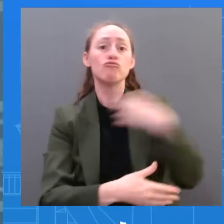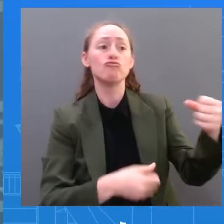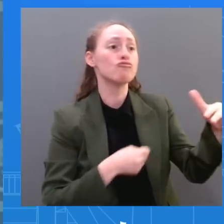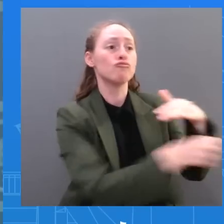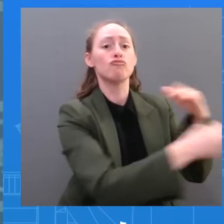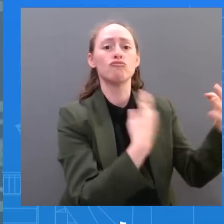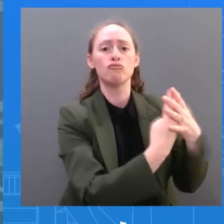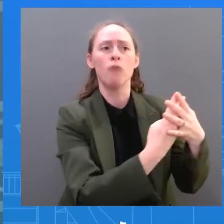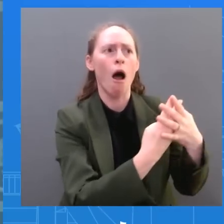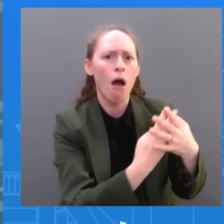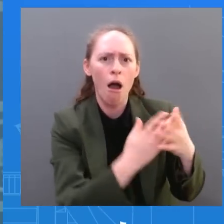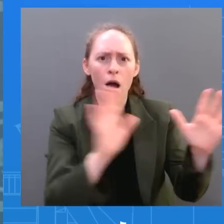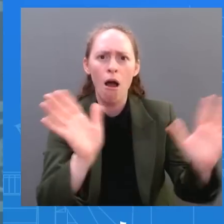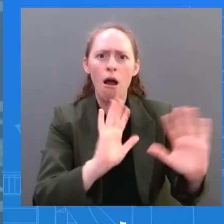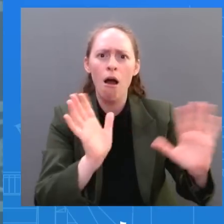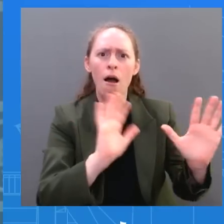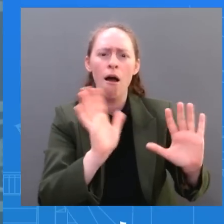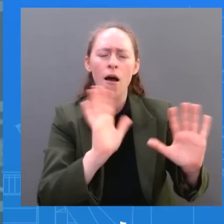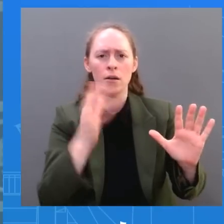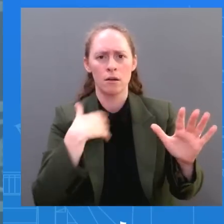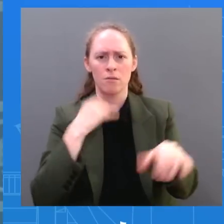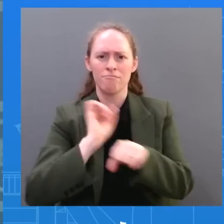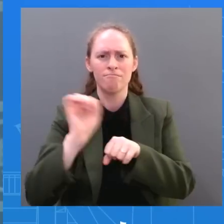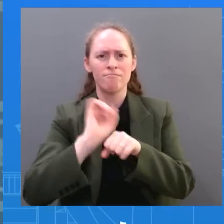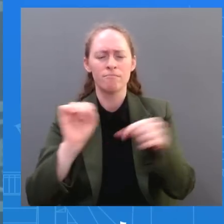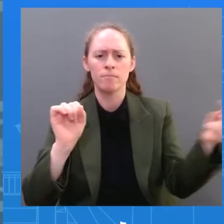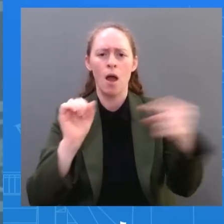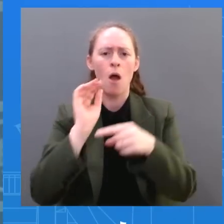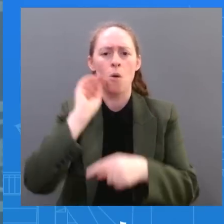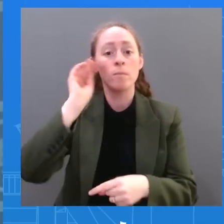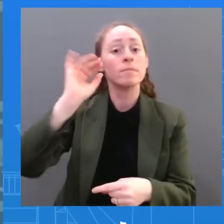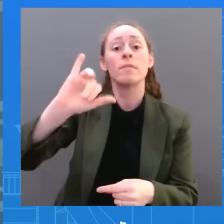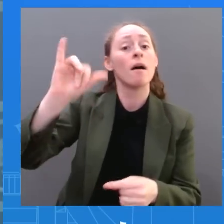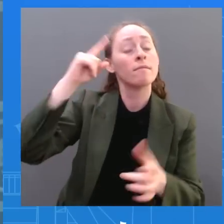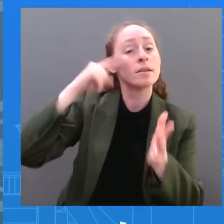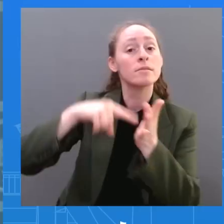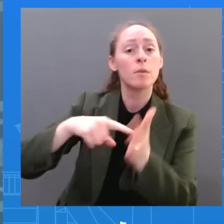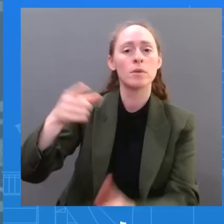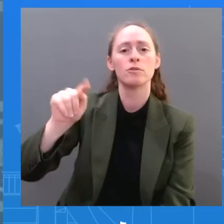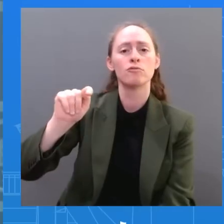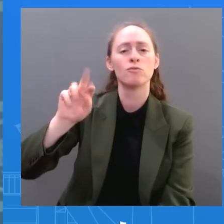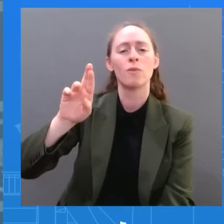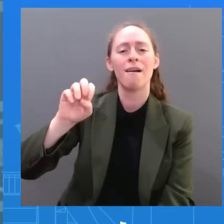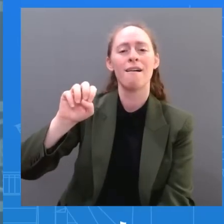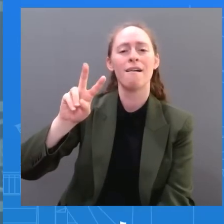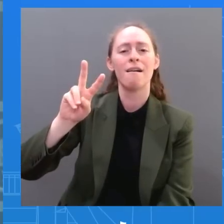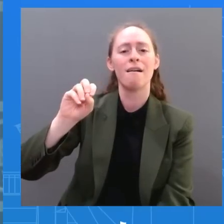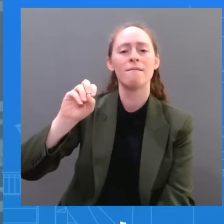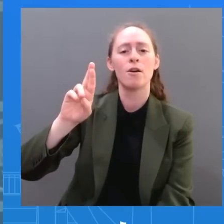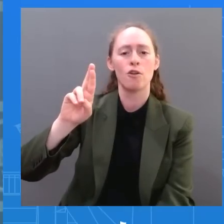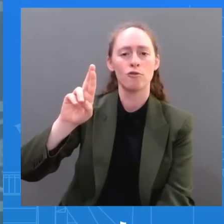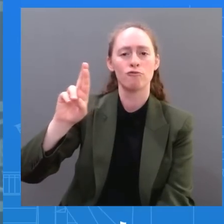to bring home Trevor Reed. That is the same -- the same work, the same focus that we did